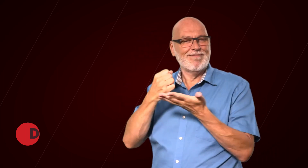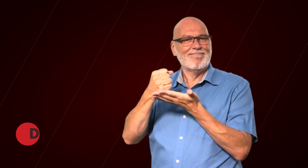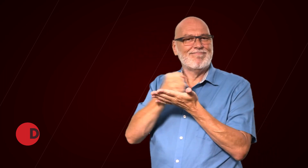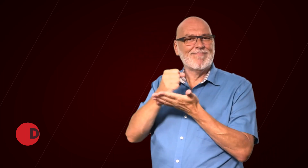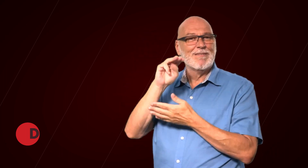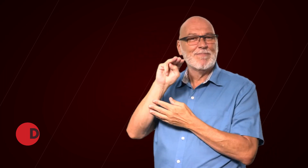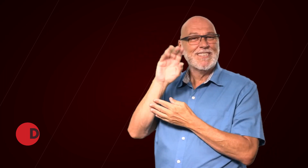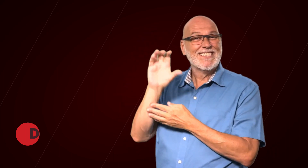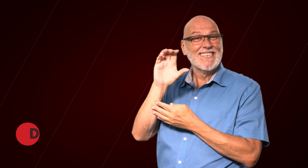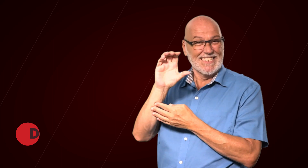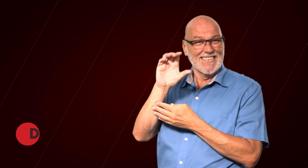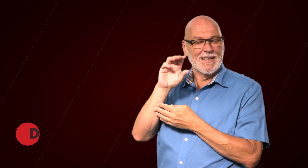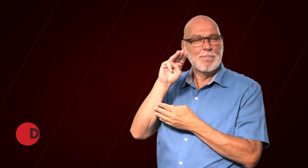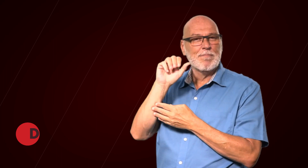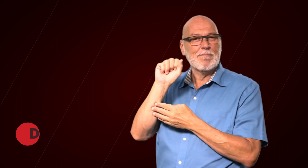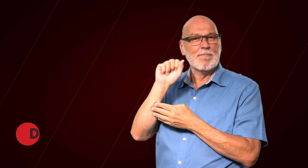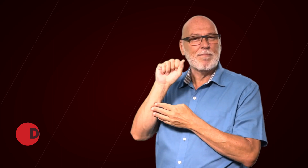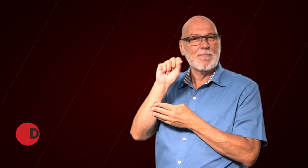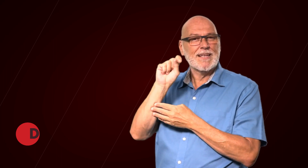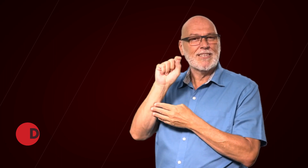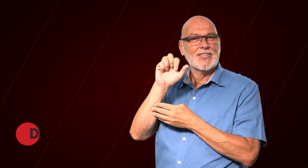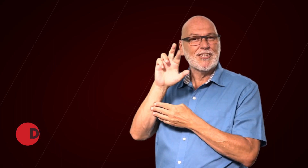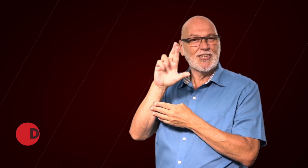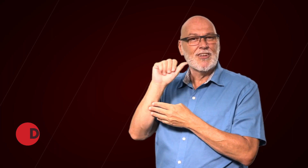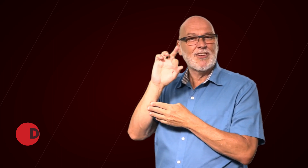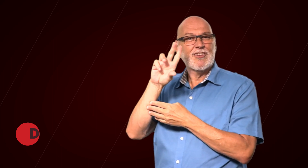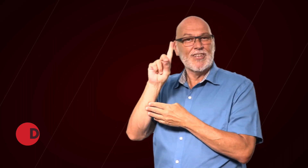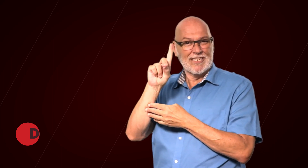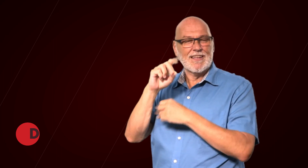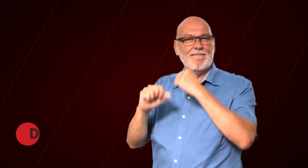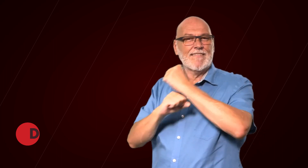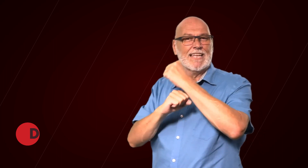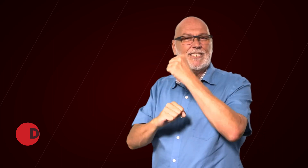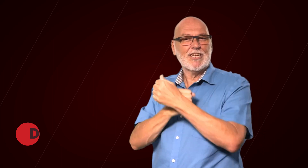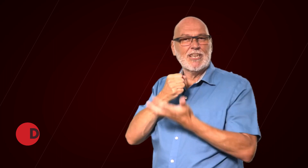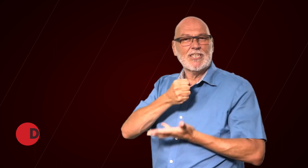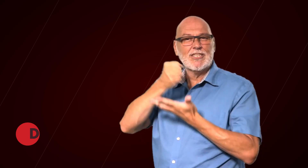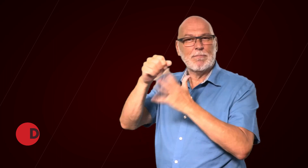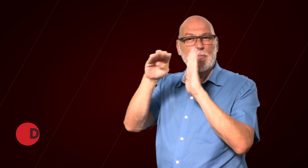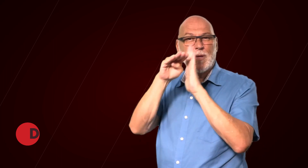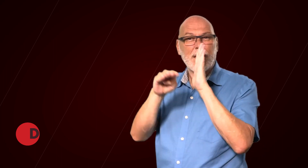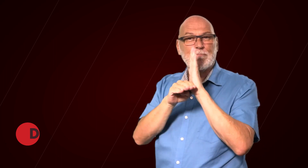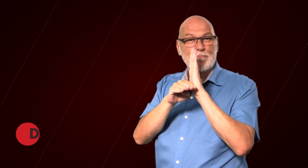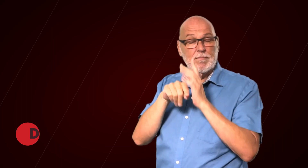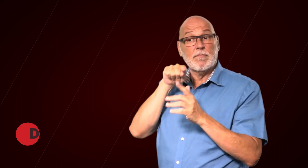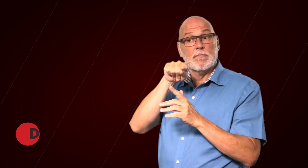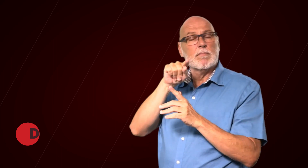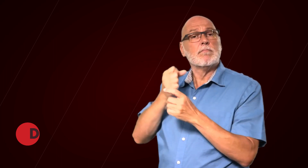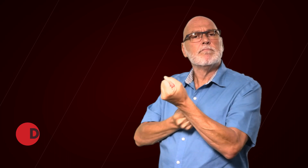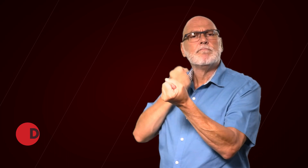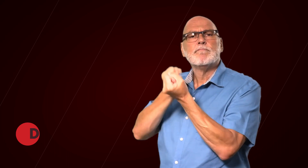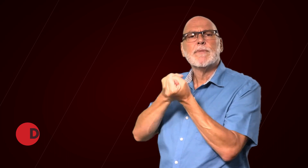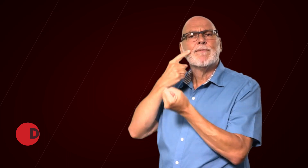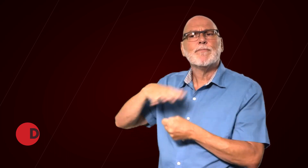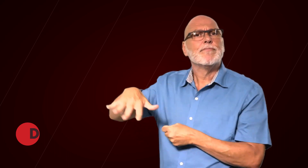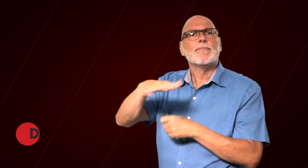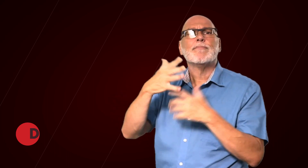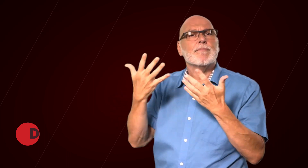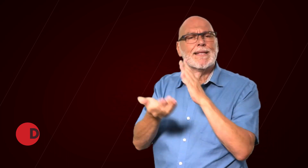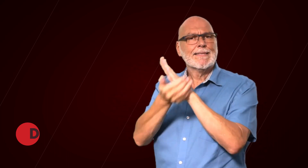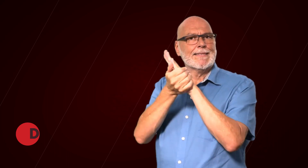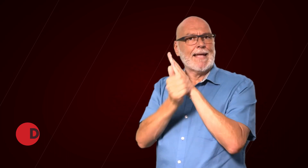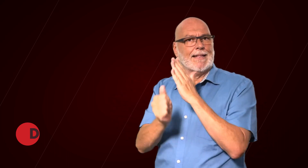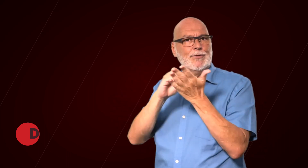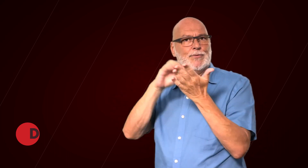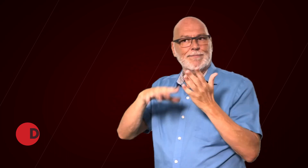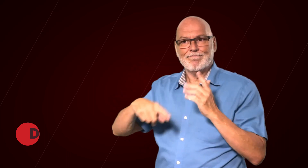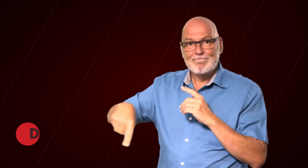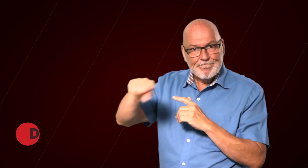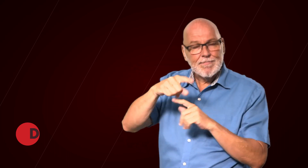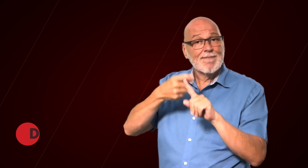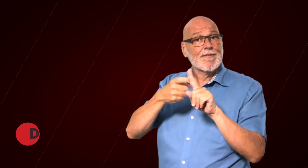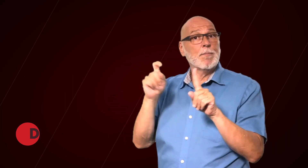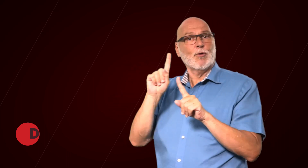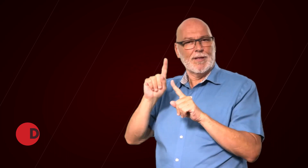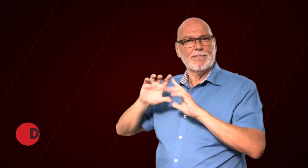the Mastercard Foundation Scholars Program which supports talented students from